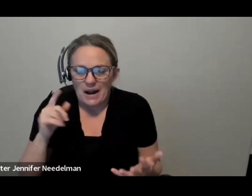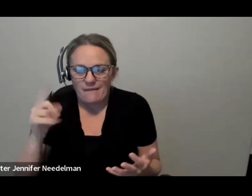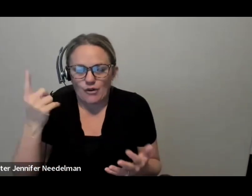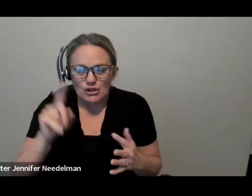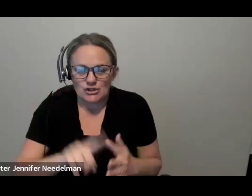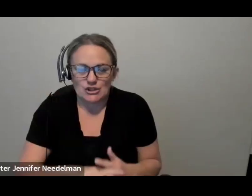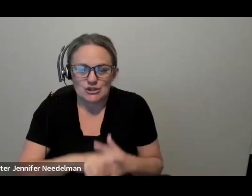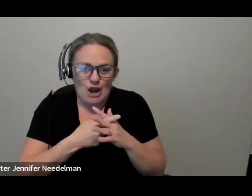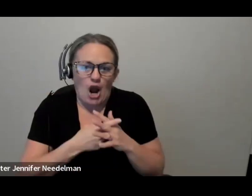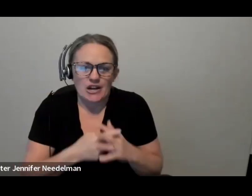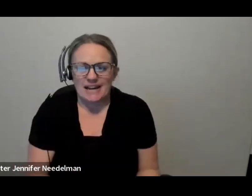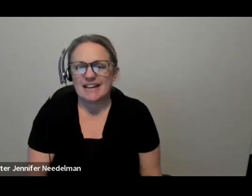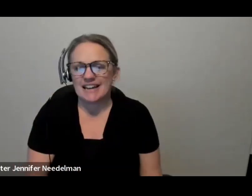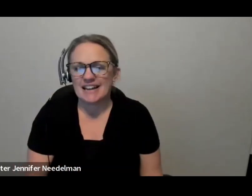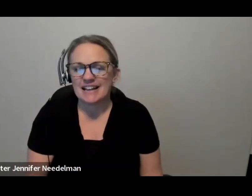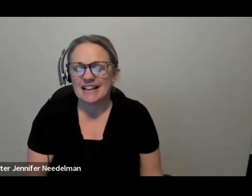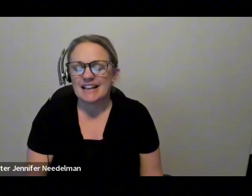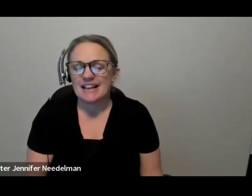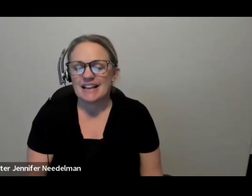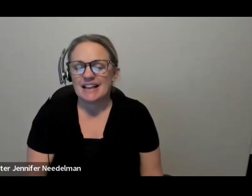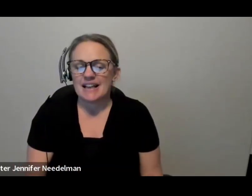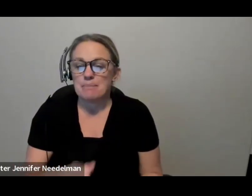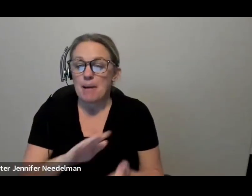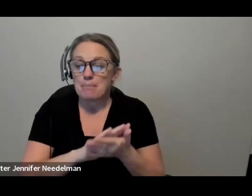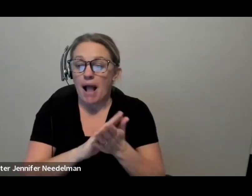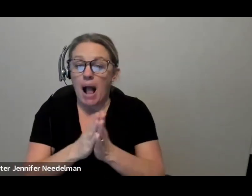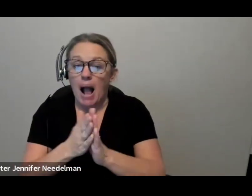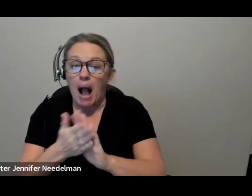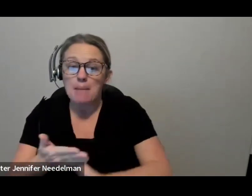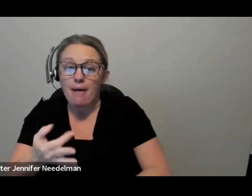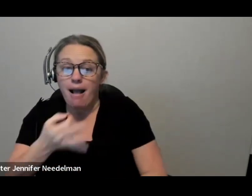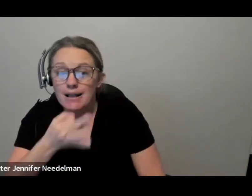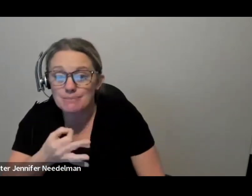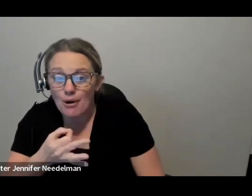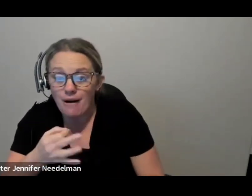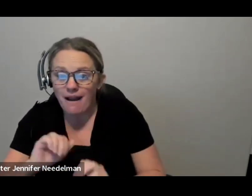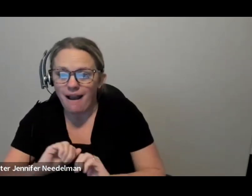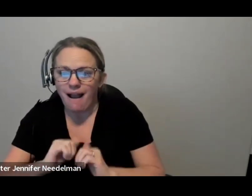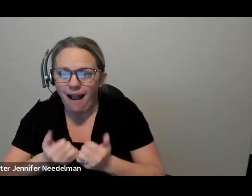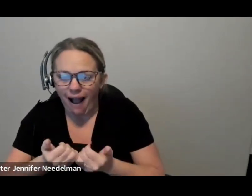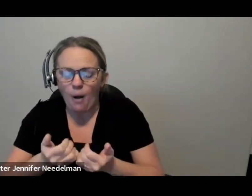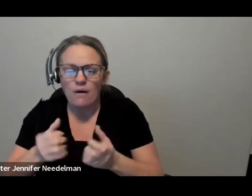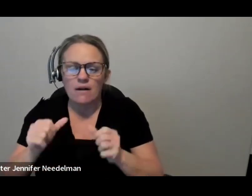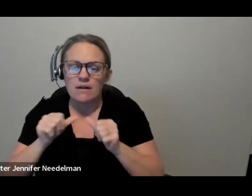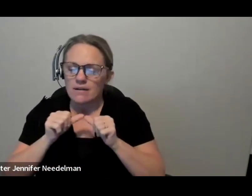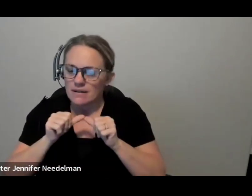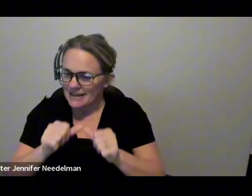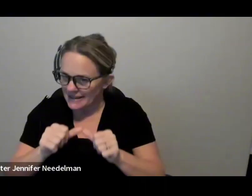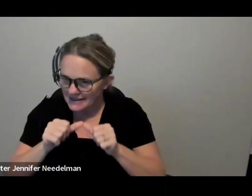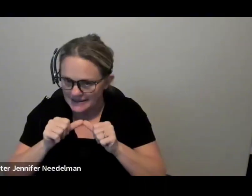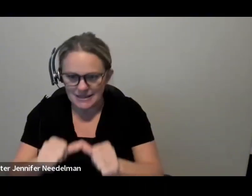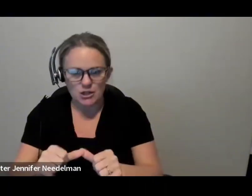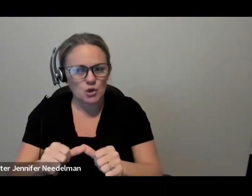But the way to become an expert is just to continue to immerse yourself in the subject matter